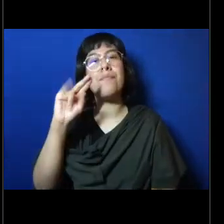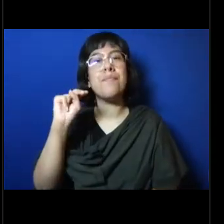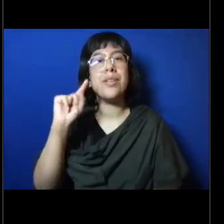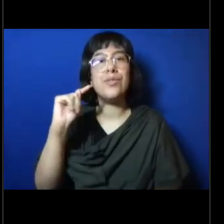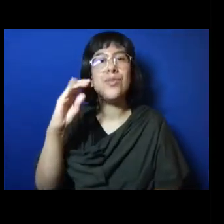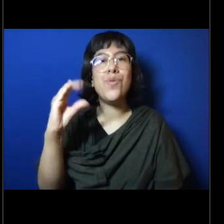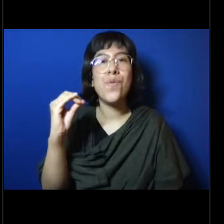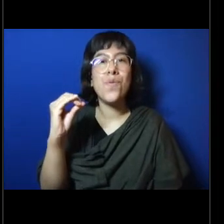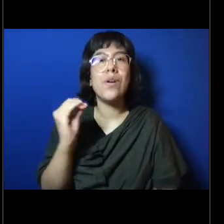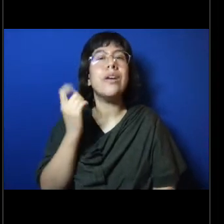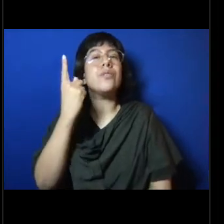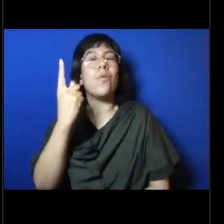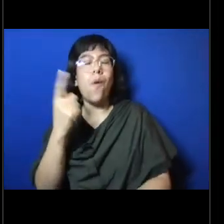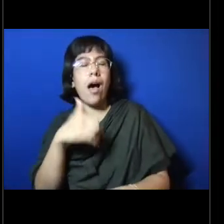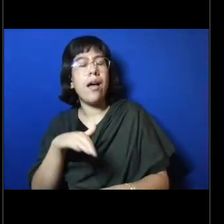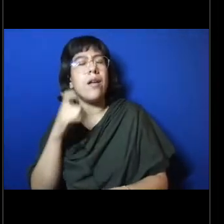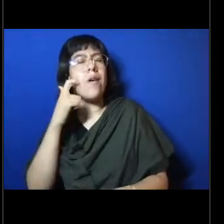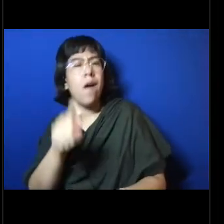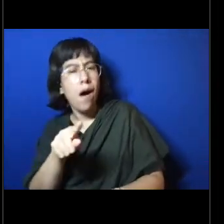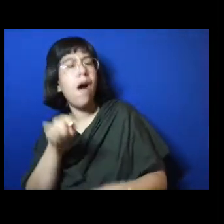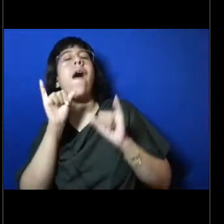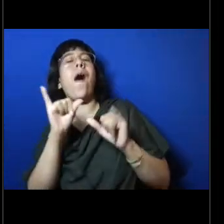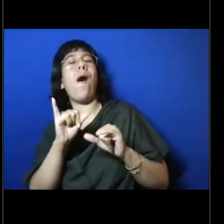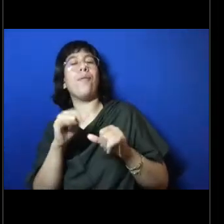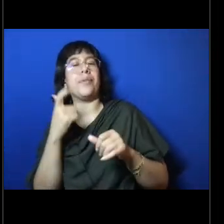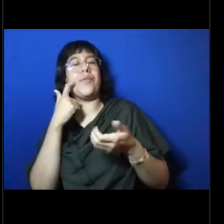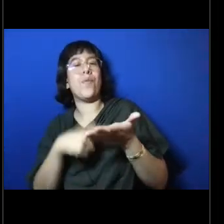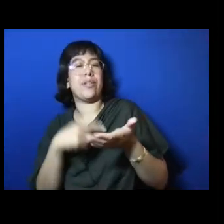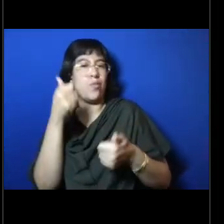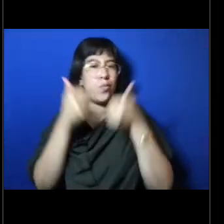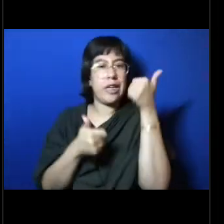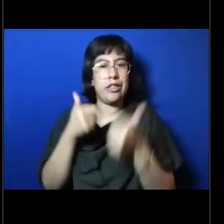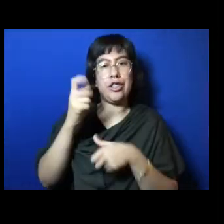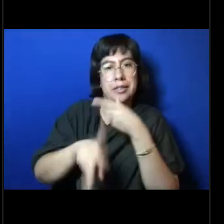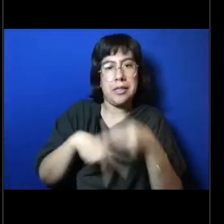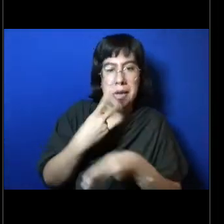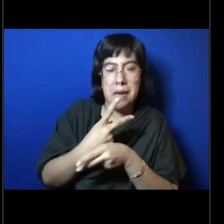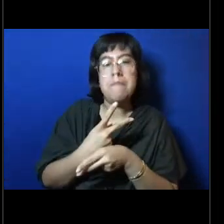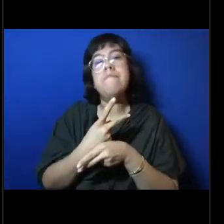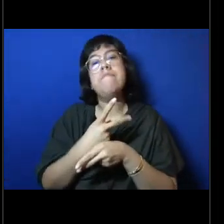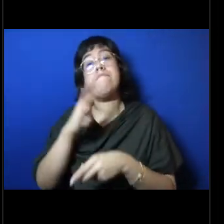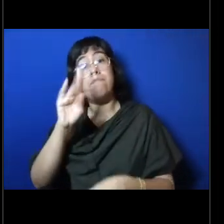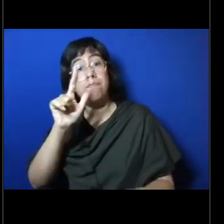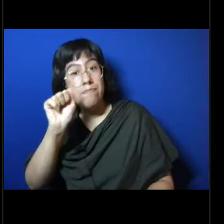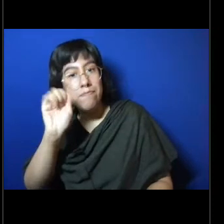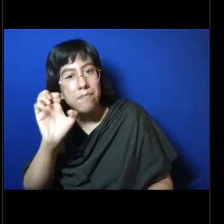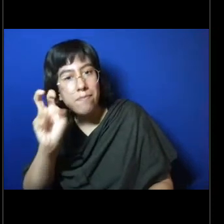that can sort of tell you what it is without really having to look at a whole bunch of other things.